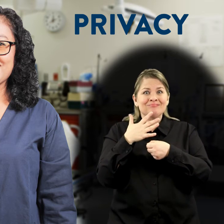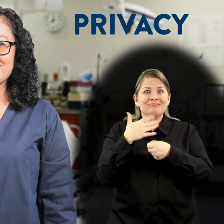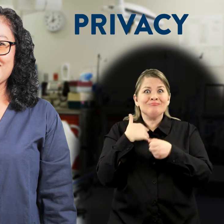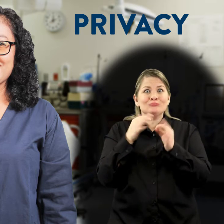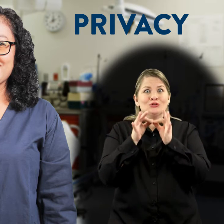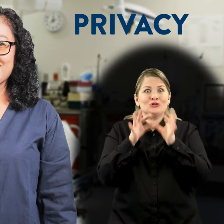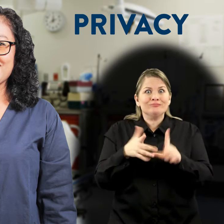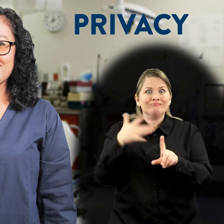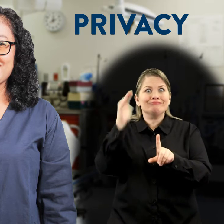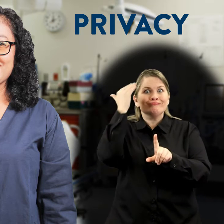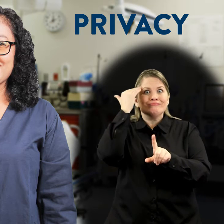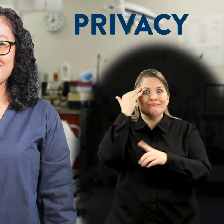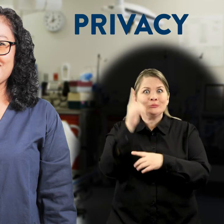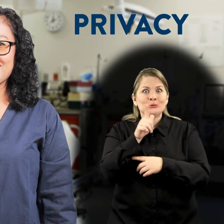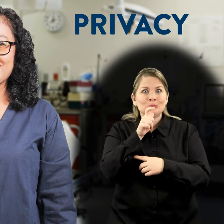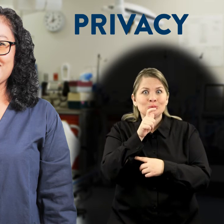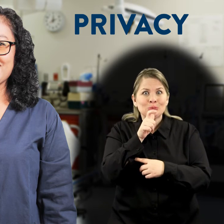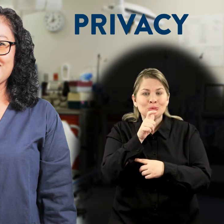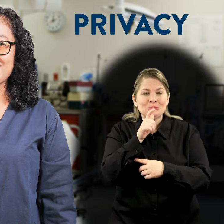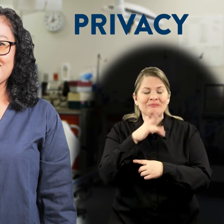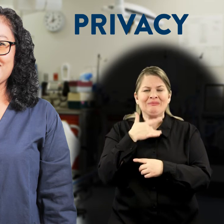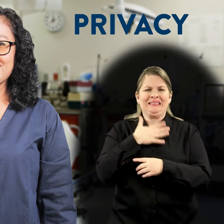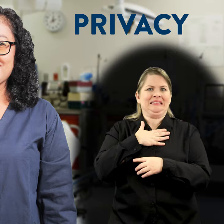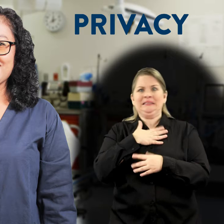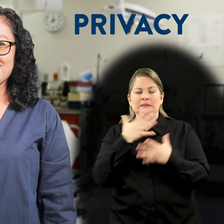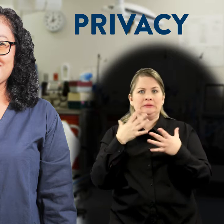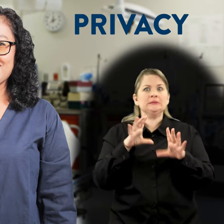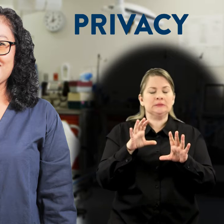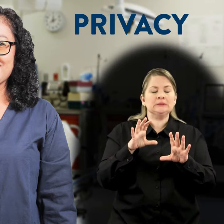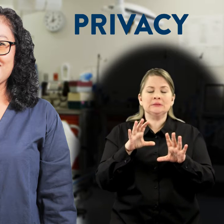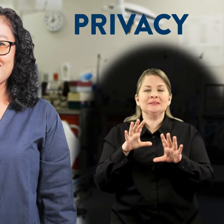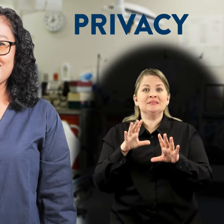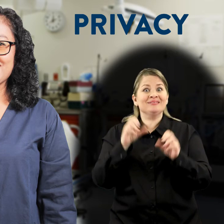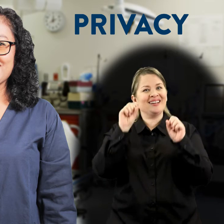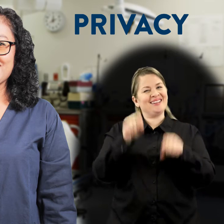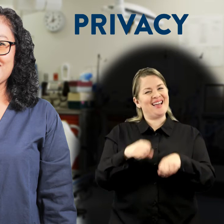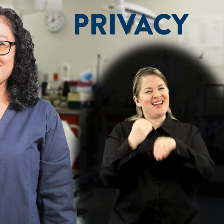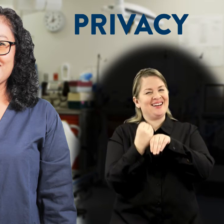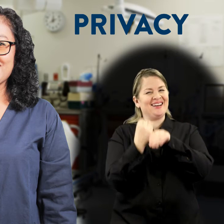for privacy or personal reasons.